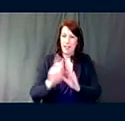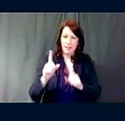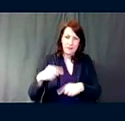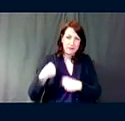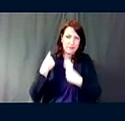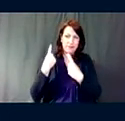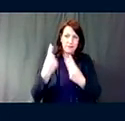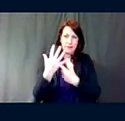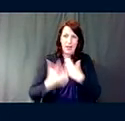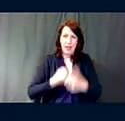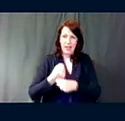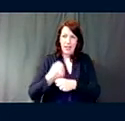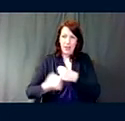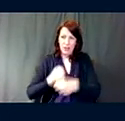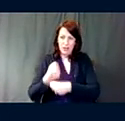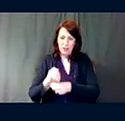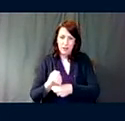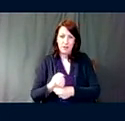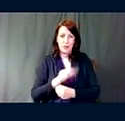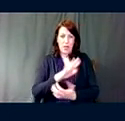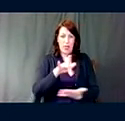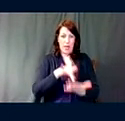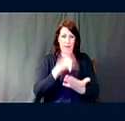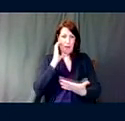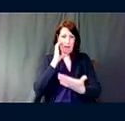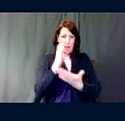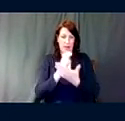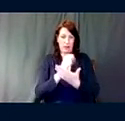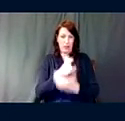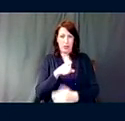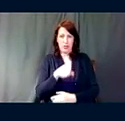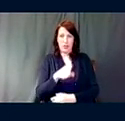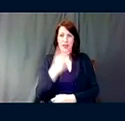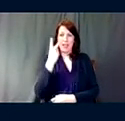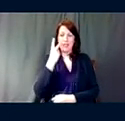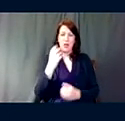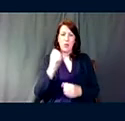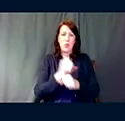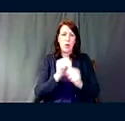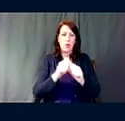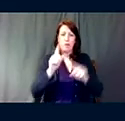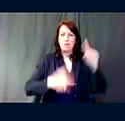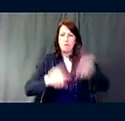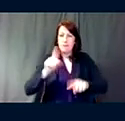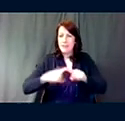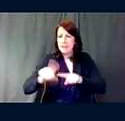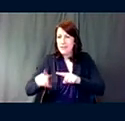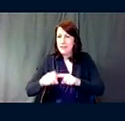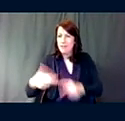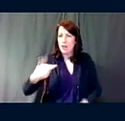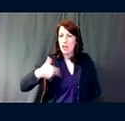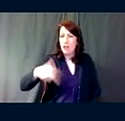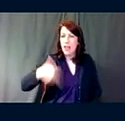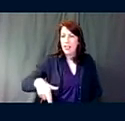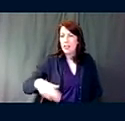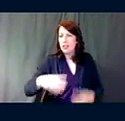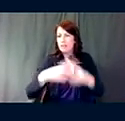SCIENTISTS DEVELOPED OVER THE COURSE OF MANY DECADES, AS THE MIDDLE PICTURE SUGGESTS WE WORK WITH A NUMBER OF DIFFERENT